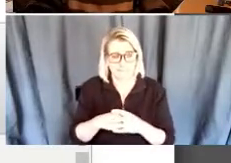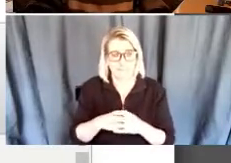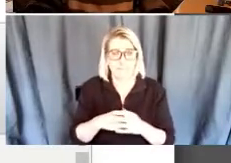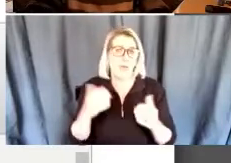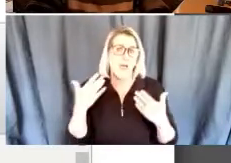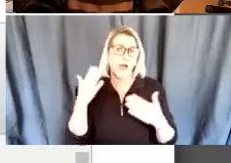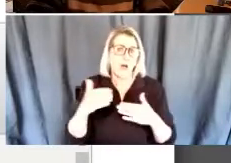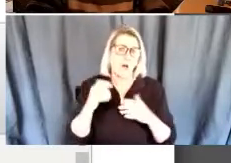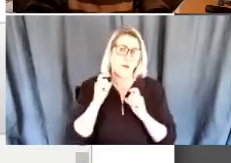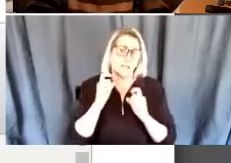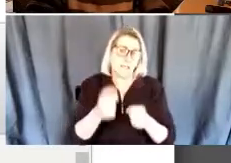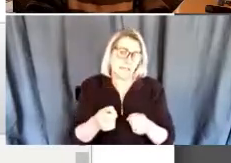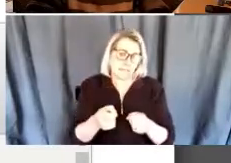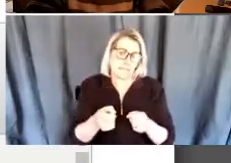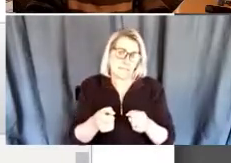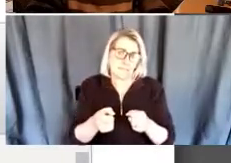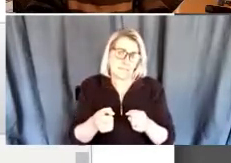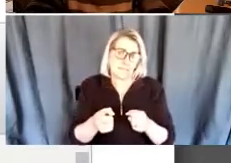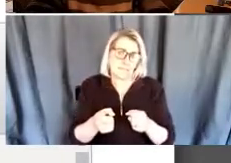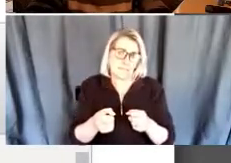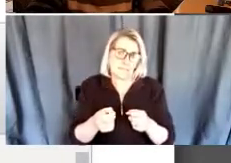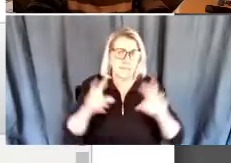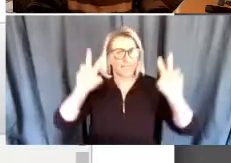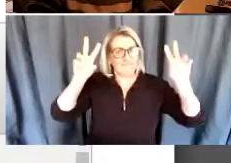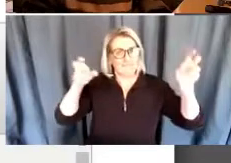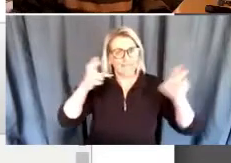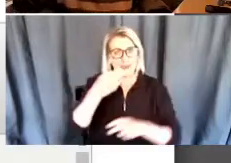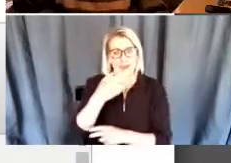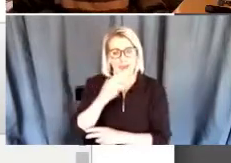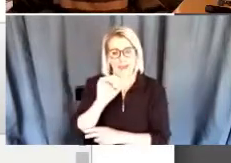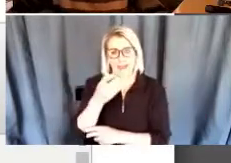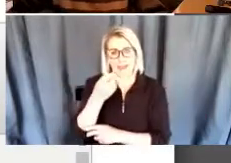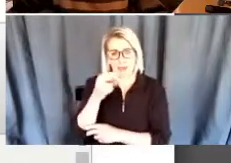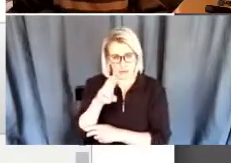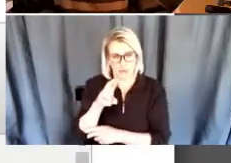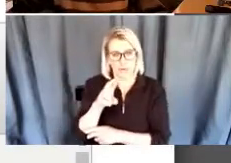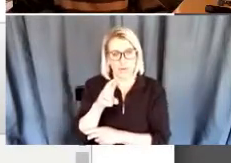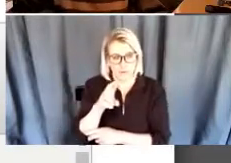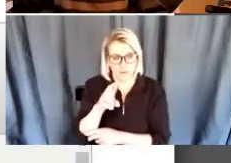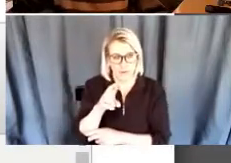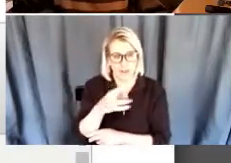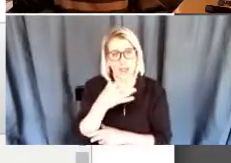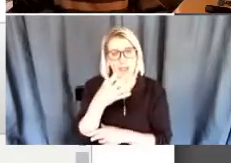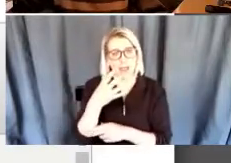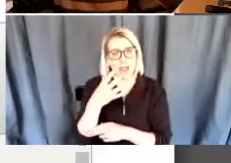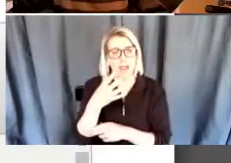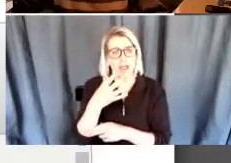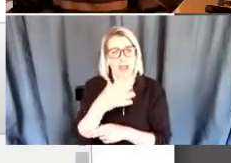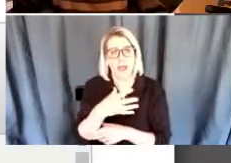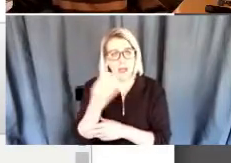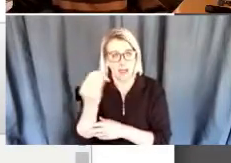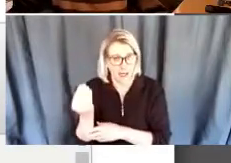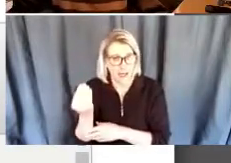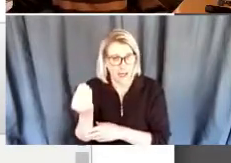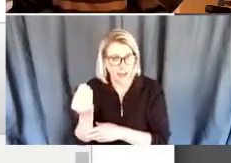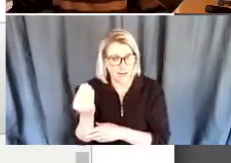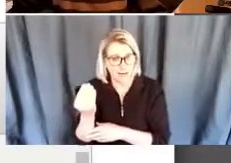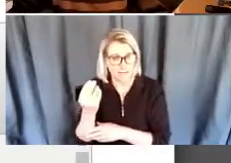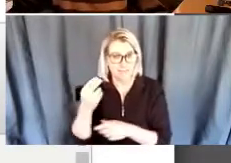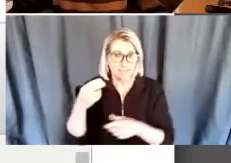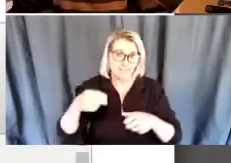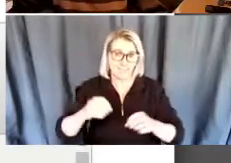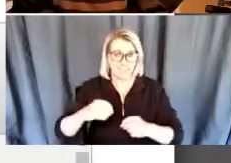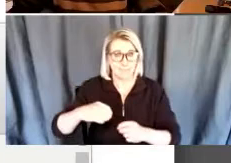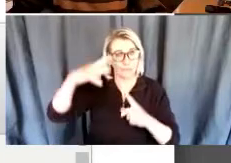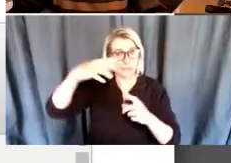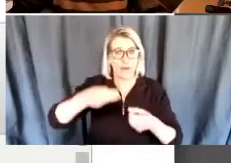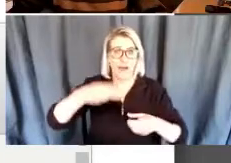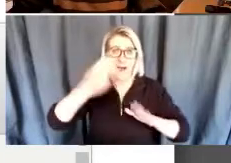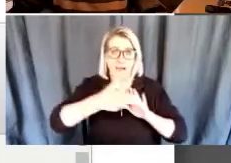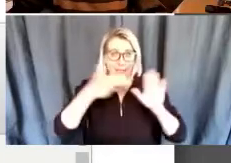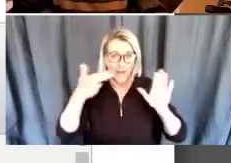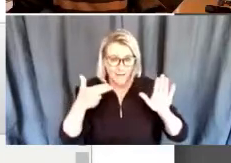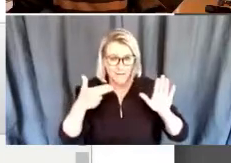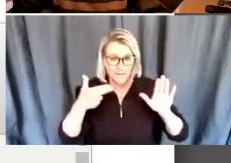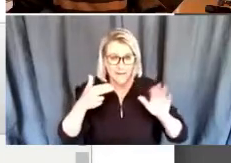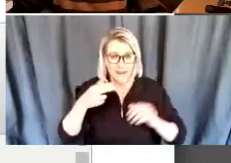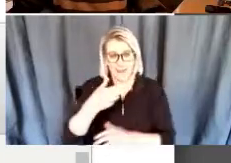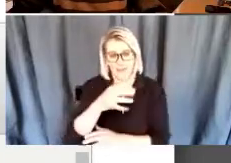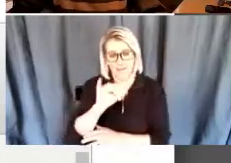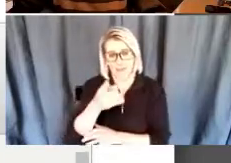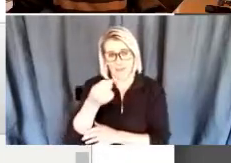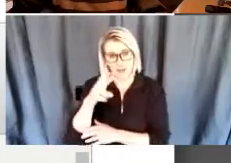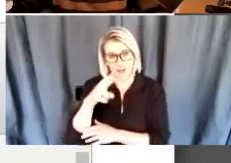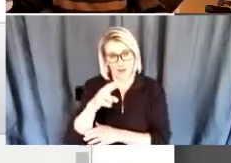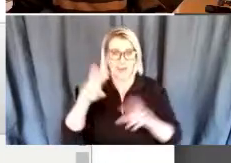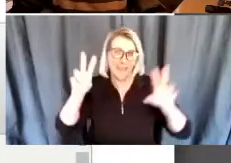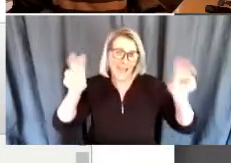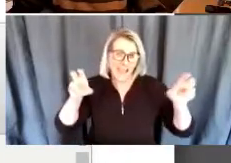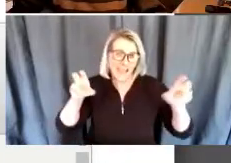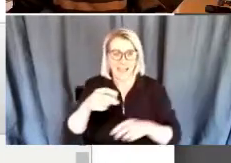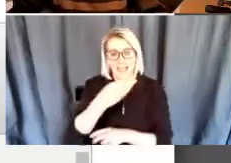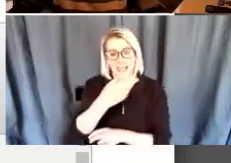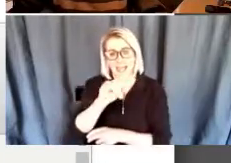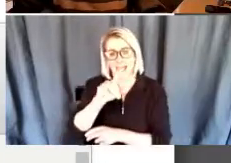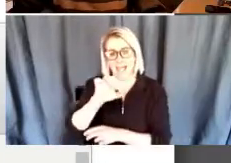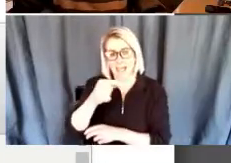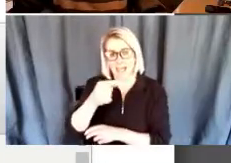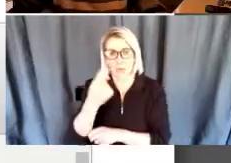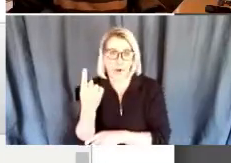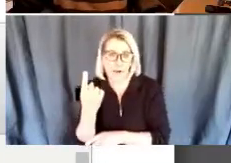a header there and highlight. And for the header if you want to do heading 1, or 2,